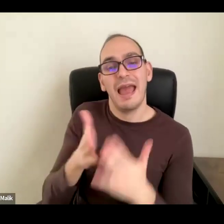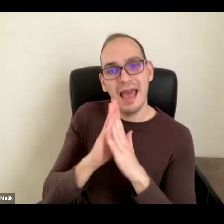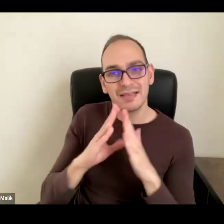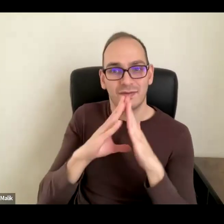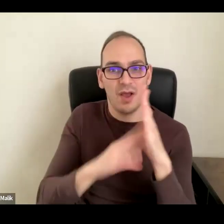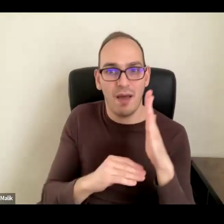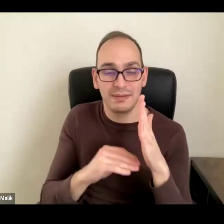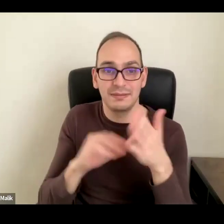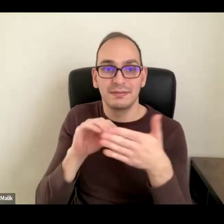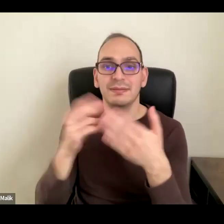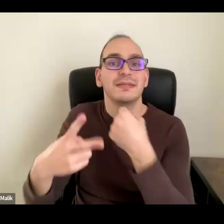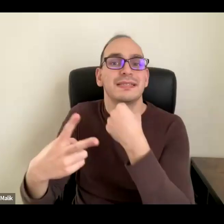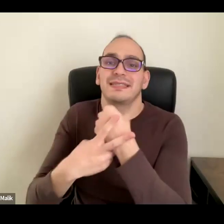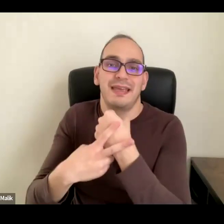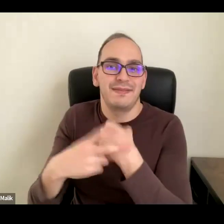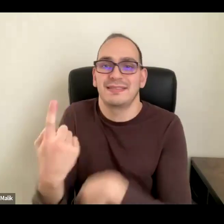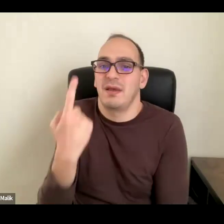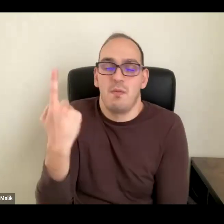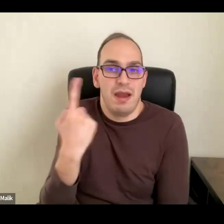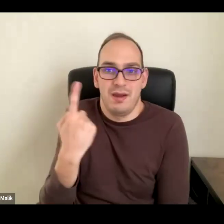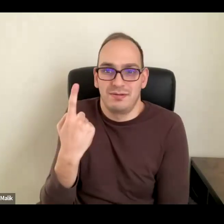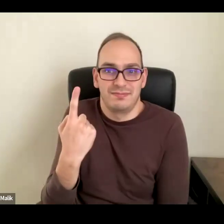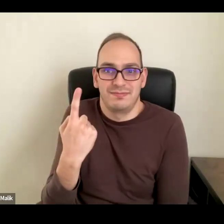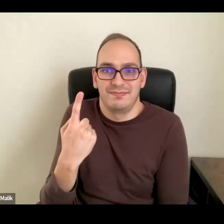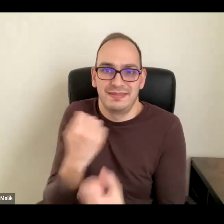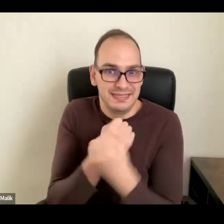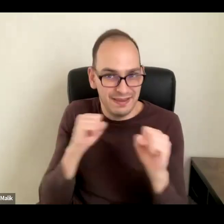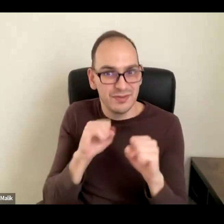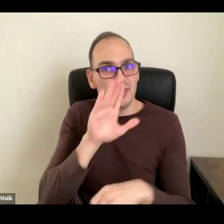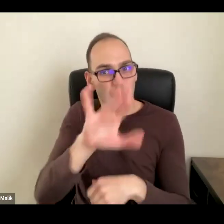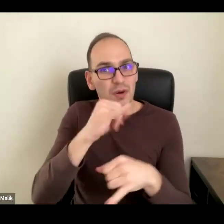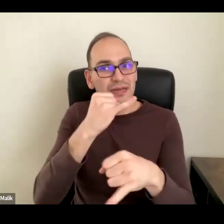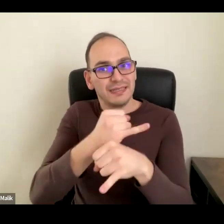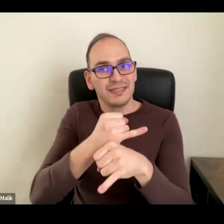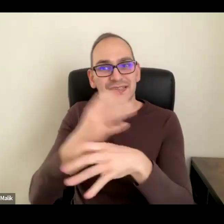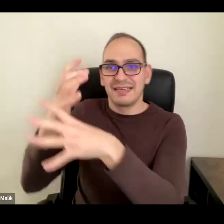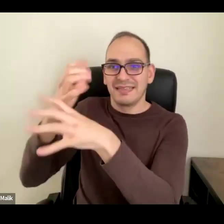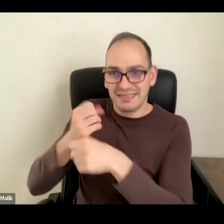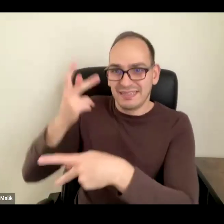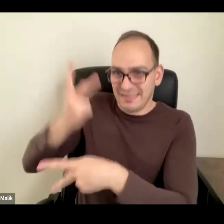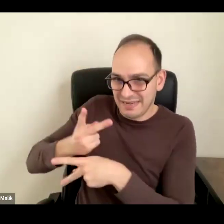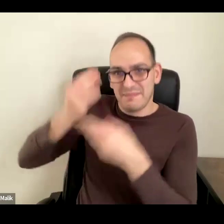put it somewhere safe, find some way that your institution can retain this information